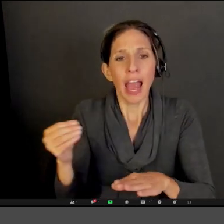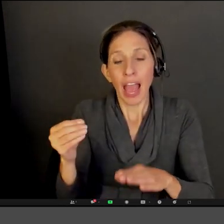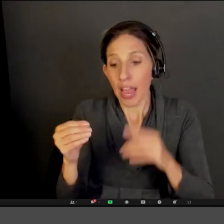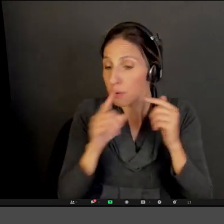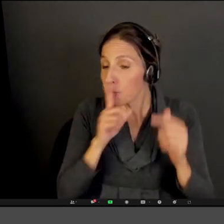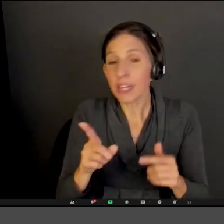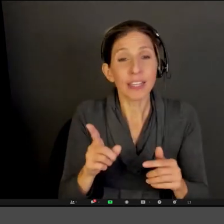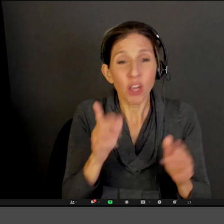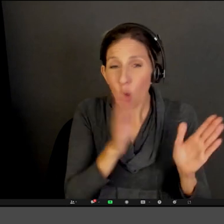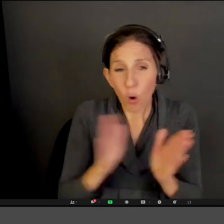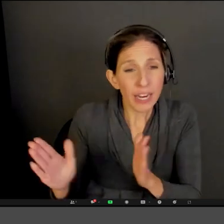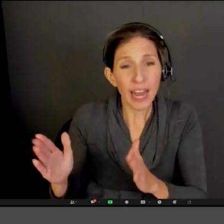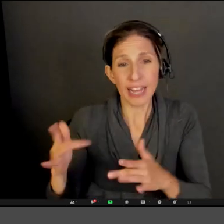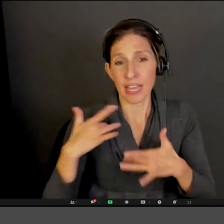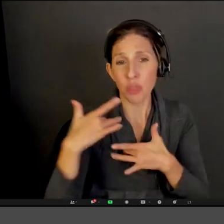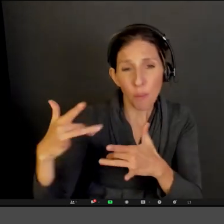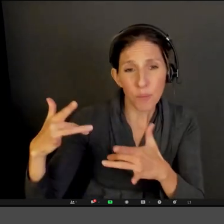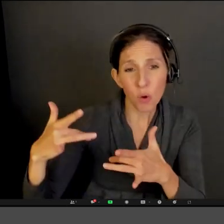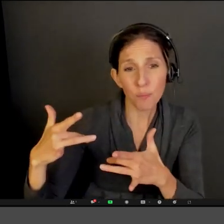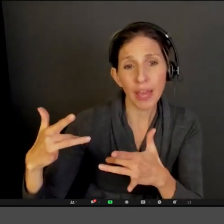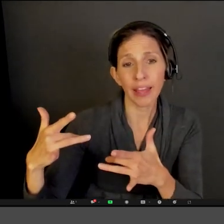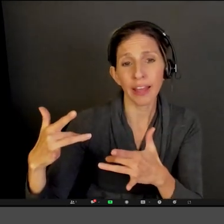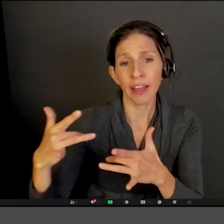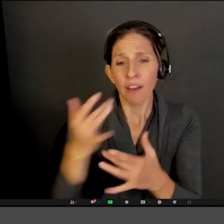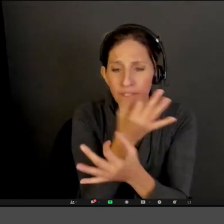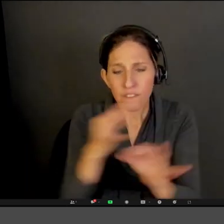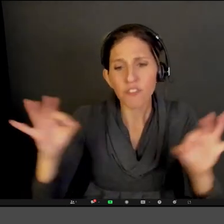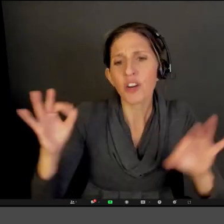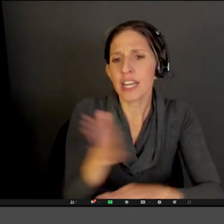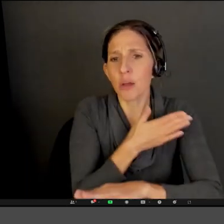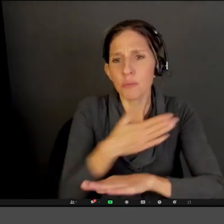THOSE FREEDOM DREAMS COMING THROUGH IN THE MUSIC WHERE THEY TAKE TOOK THOSE GOSPEL SONGS,